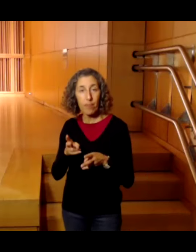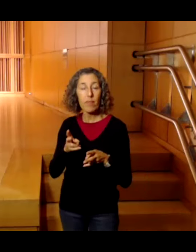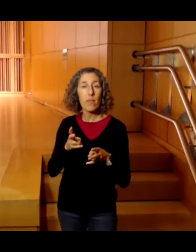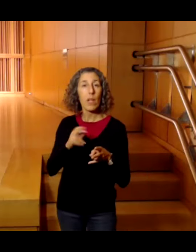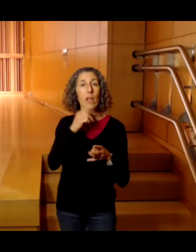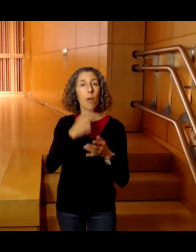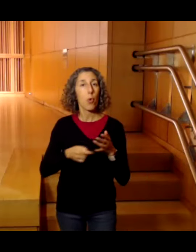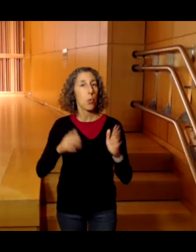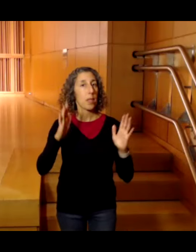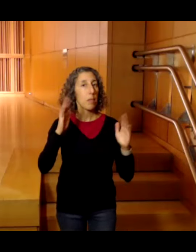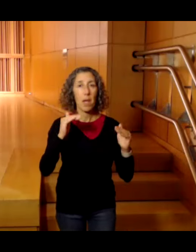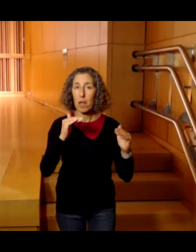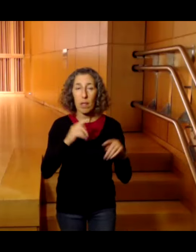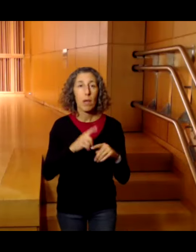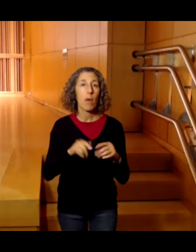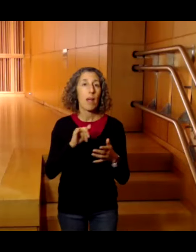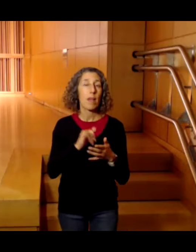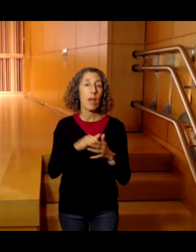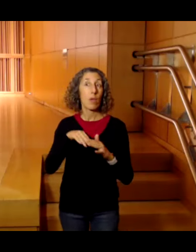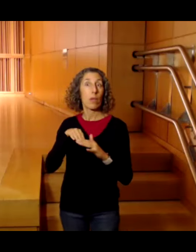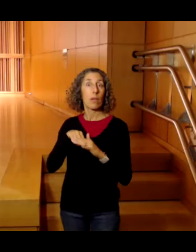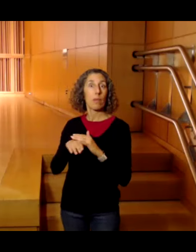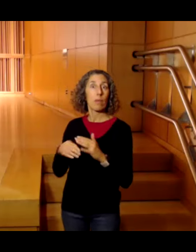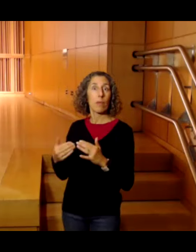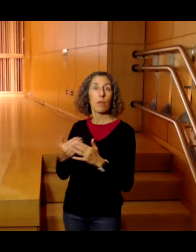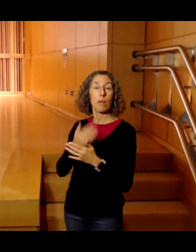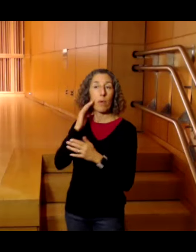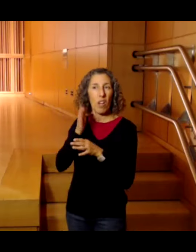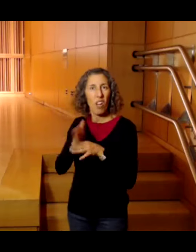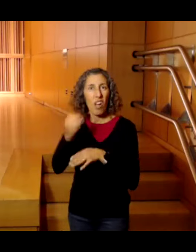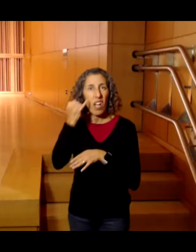into an unthought terrain is a hallmark feature of Robert's work.